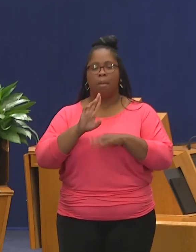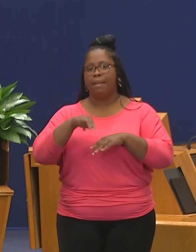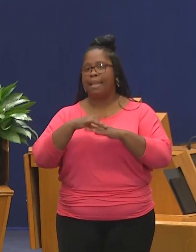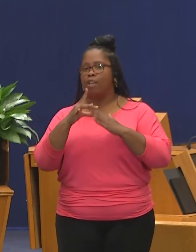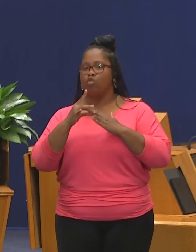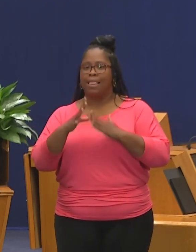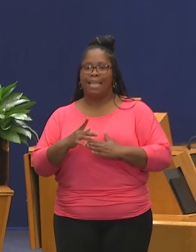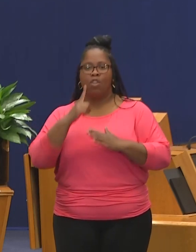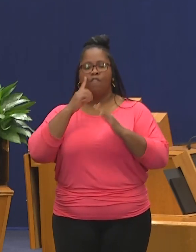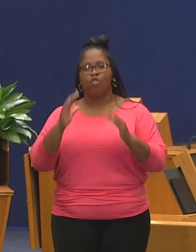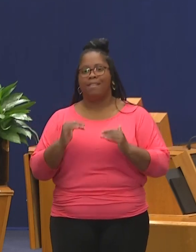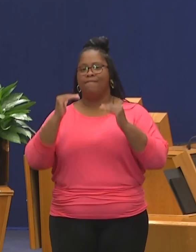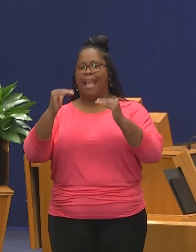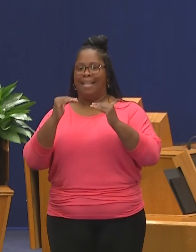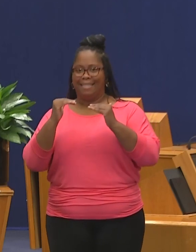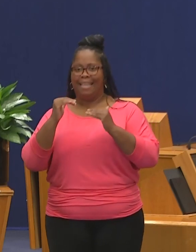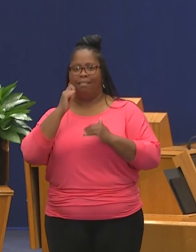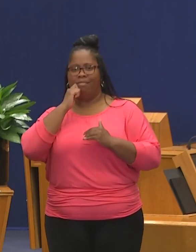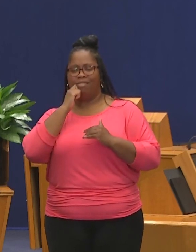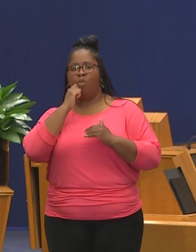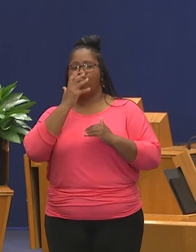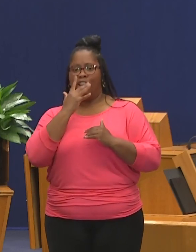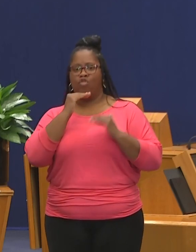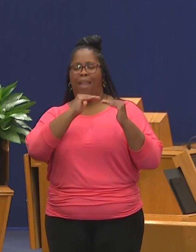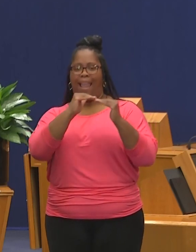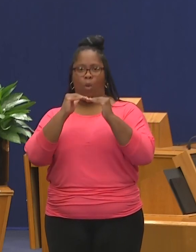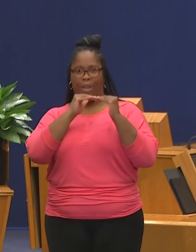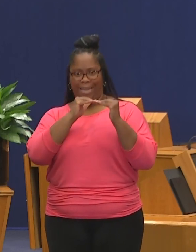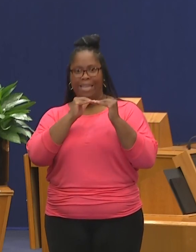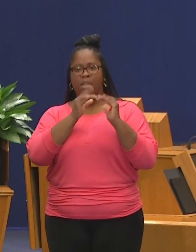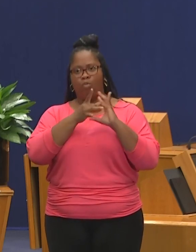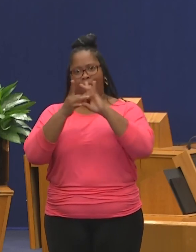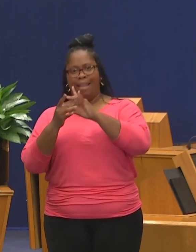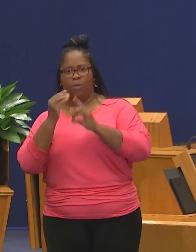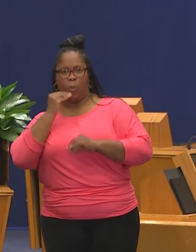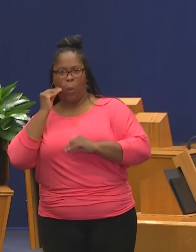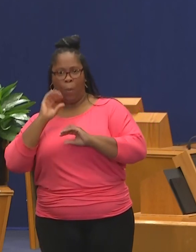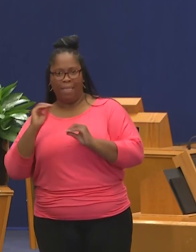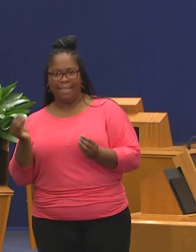BECOME A NATIONAL LEADER ON ADVANCING RACIAL EQUITY IN